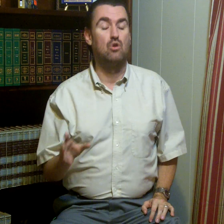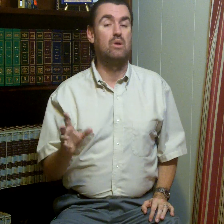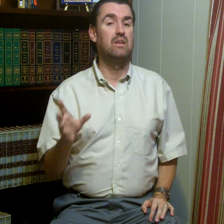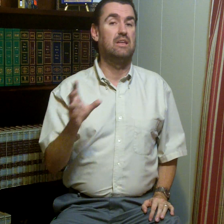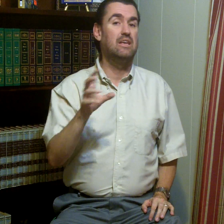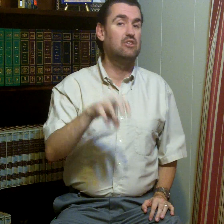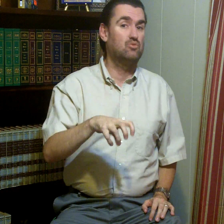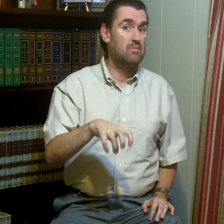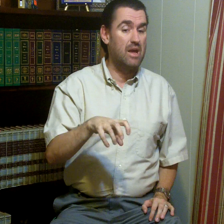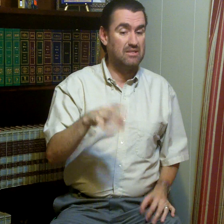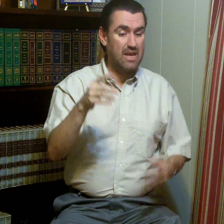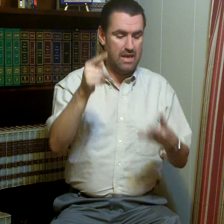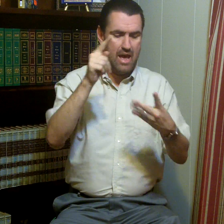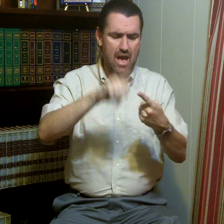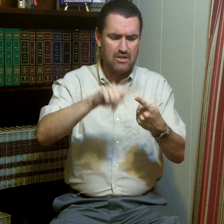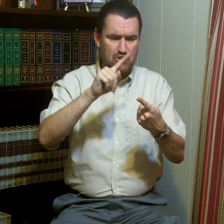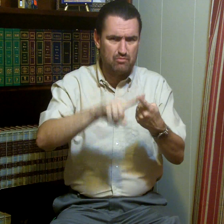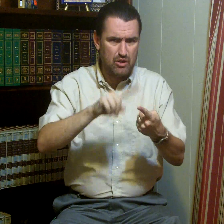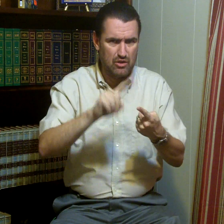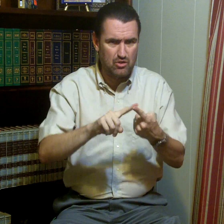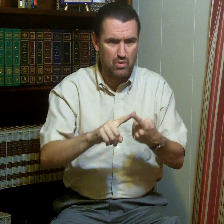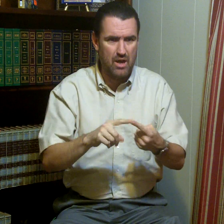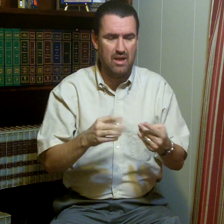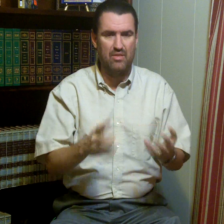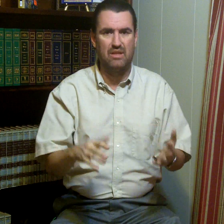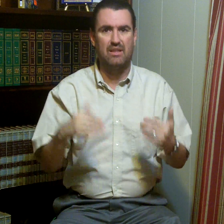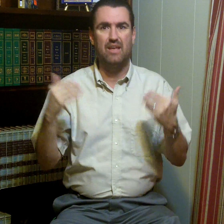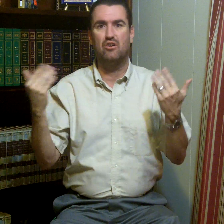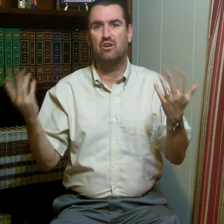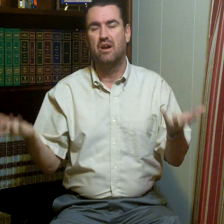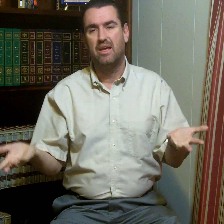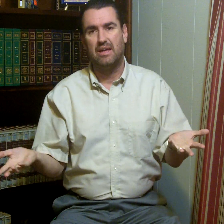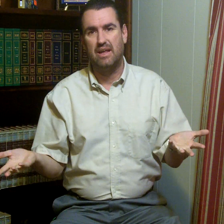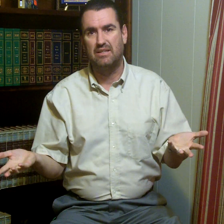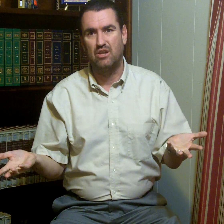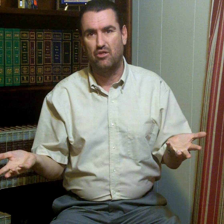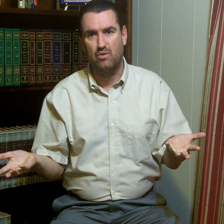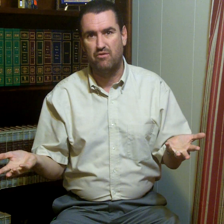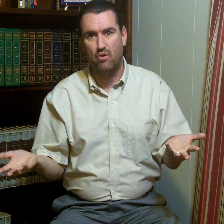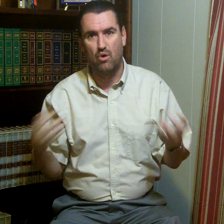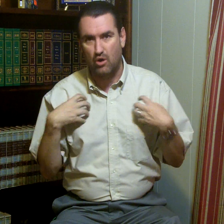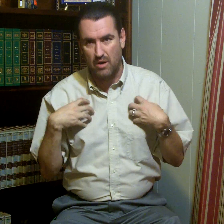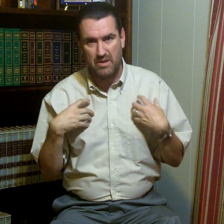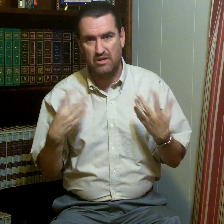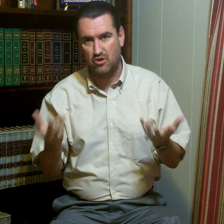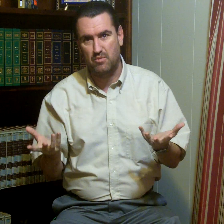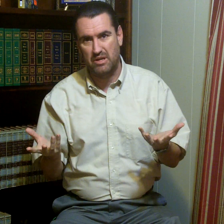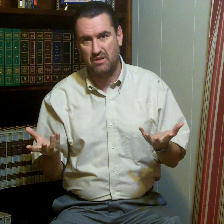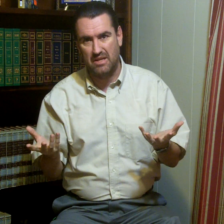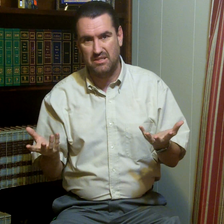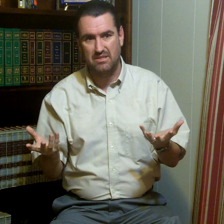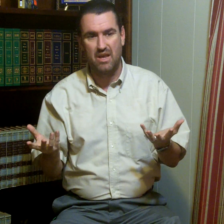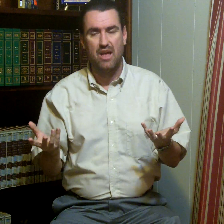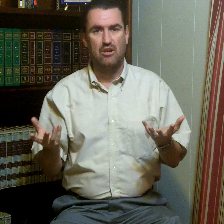so we need we might say it has to be this way and then later in ASL 3, 4 or up in interpreting classes